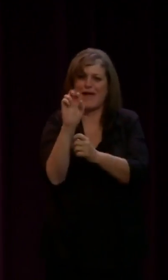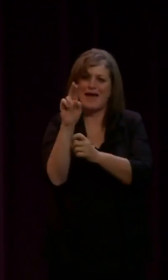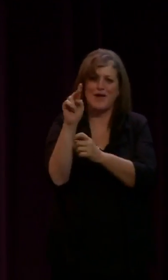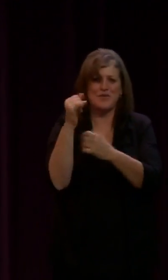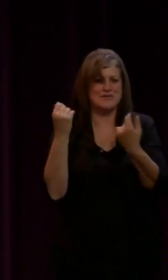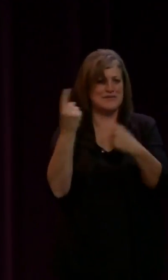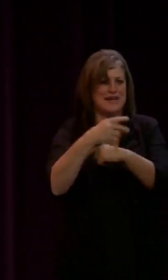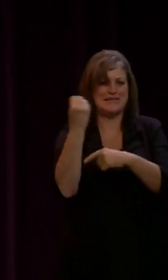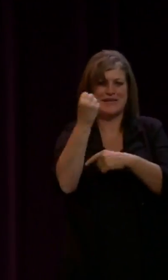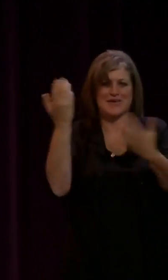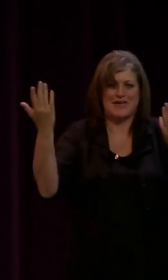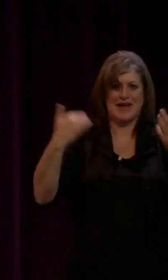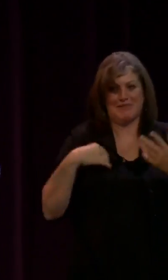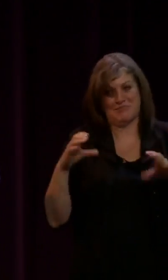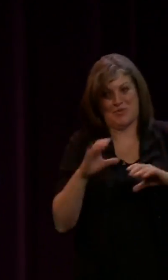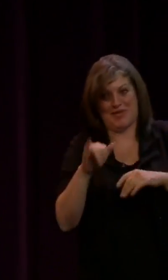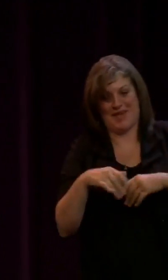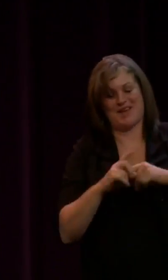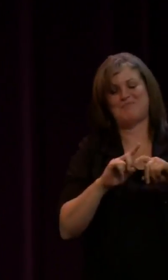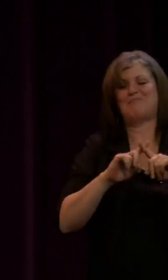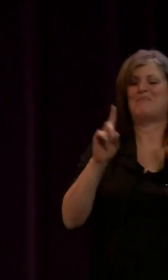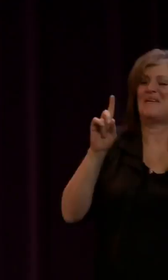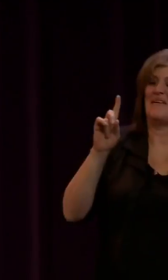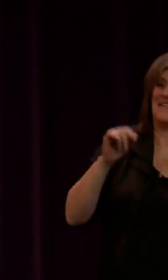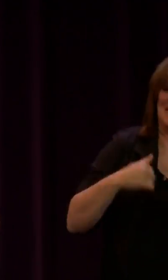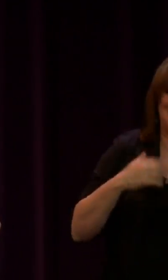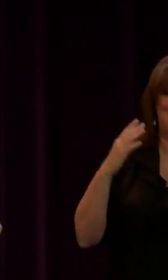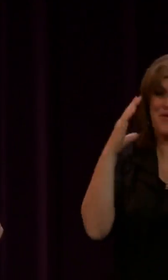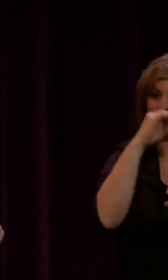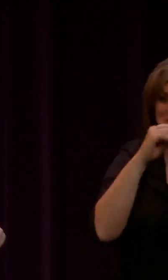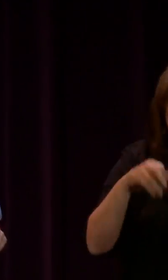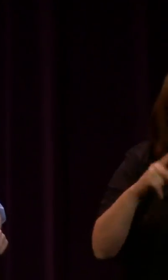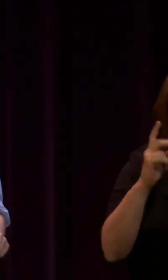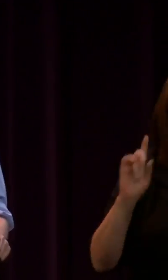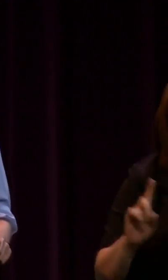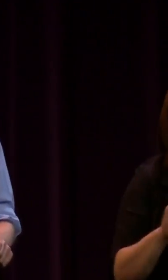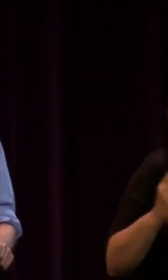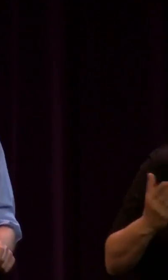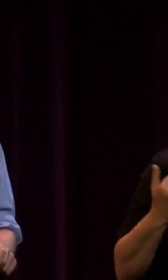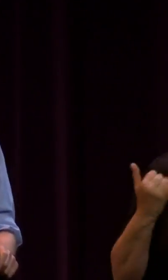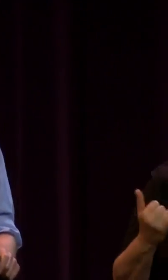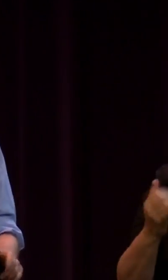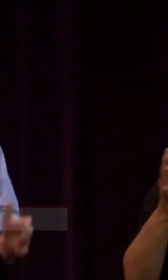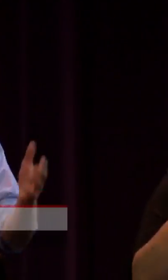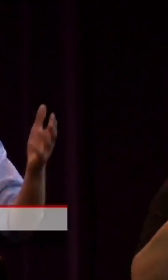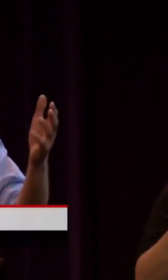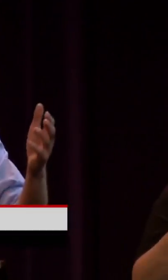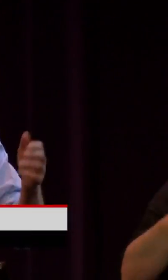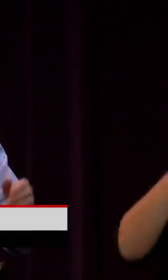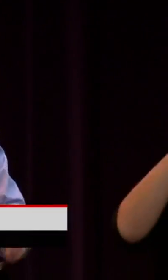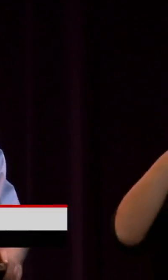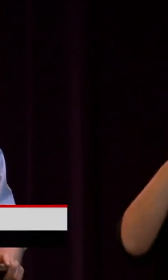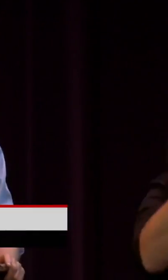SO I'M DOING ERRANDS. BUT I DON'T WANT TO MISS THE OPPORTUNITY TO COME BY AND GREET ALL OF YOU.